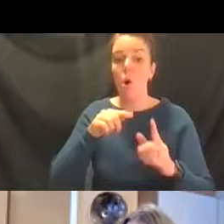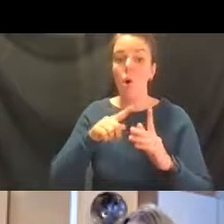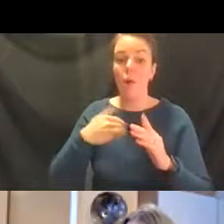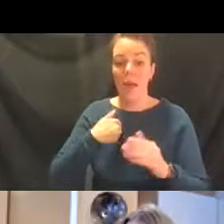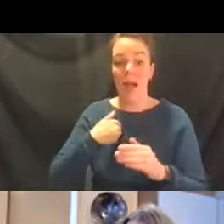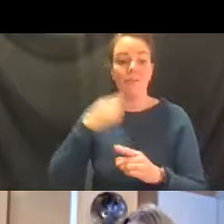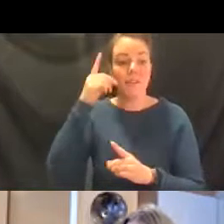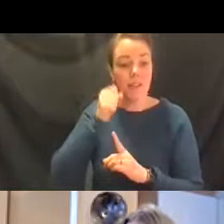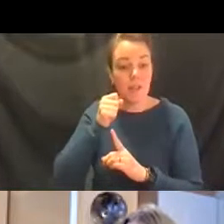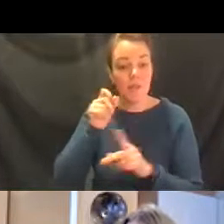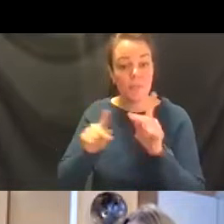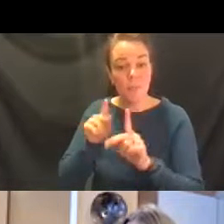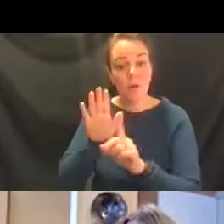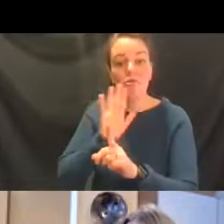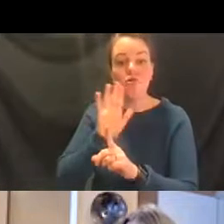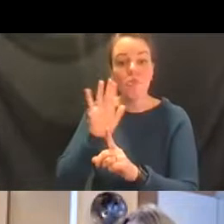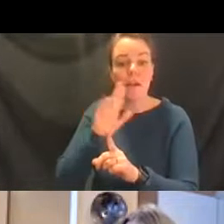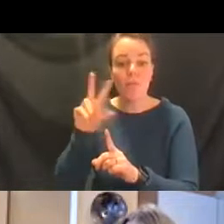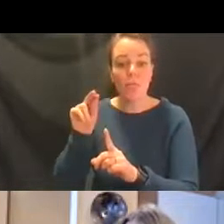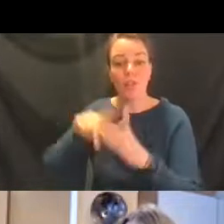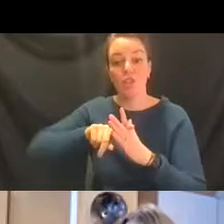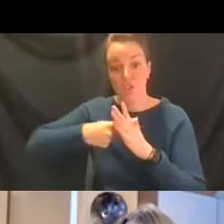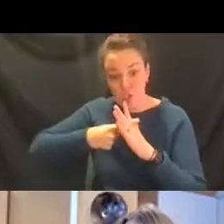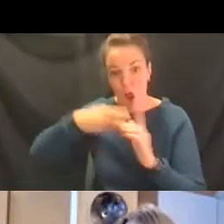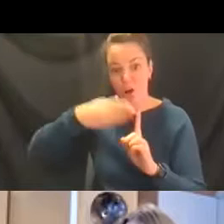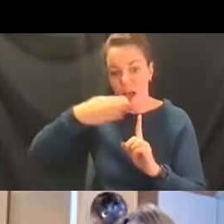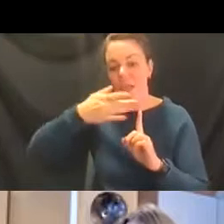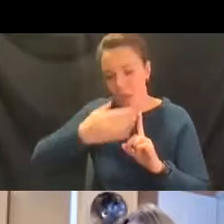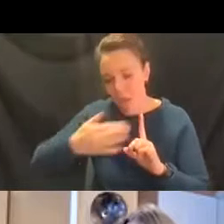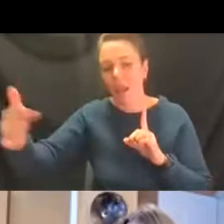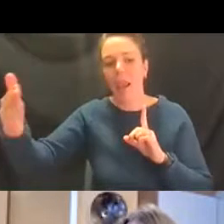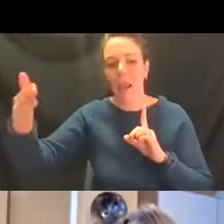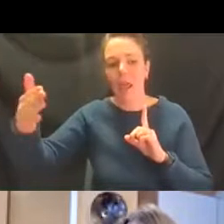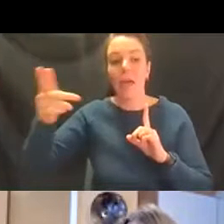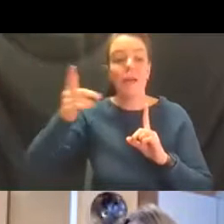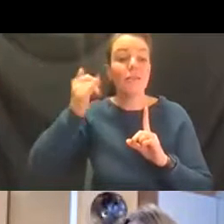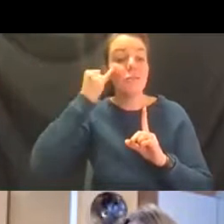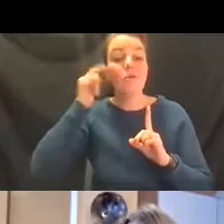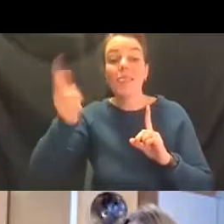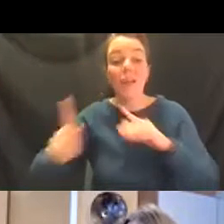to 30 years of age so that we have something to base it on later rather than guessing what it was